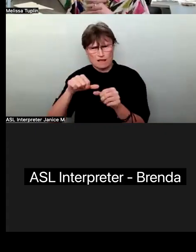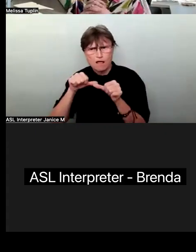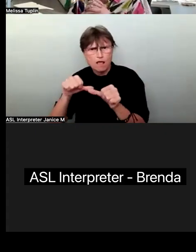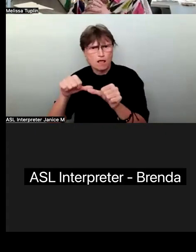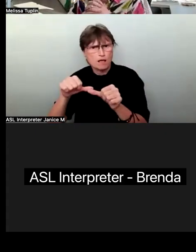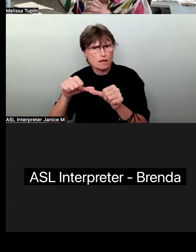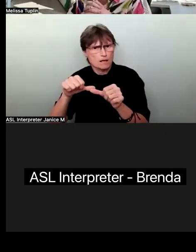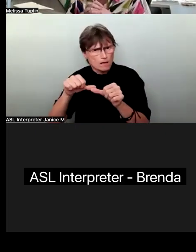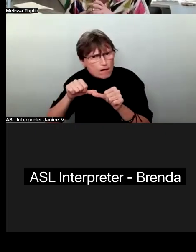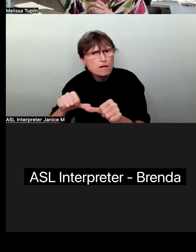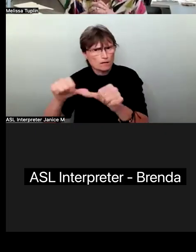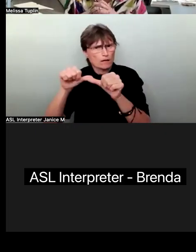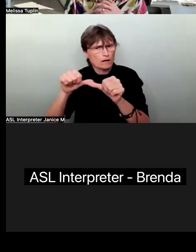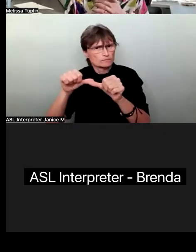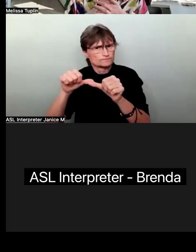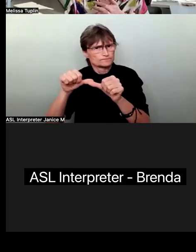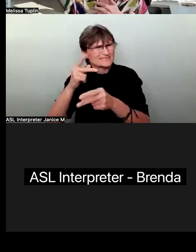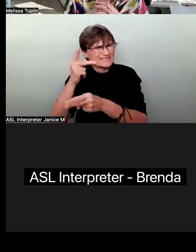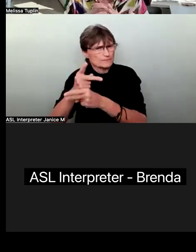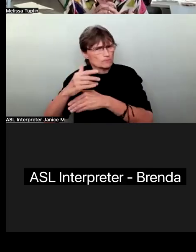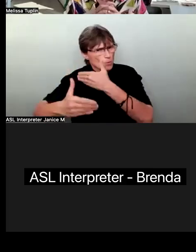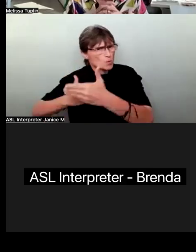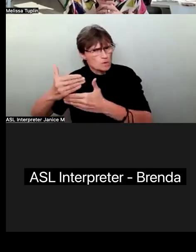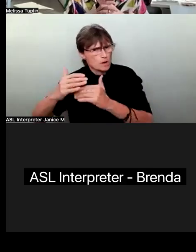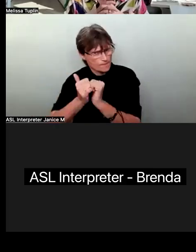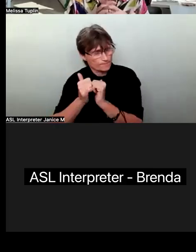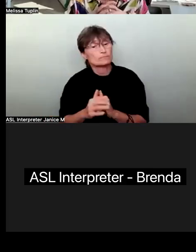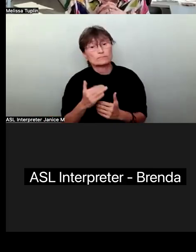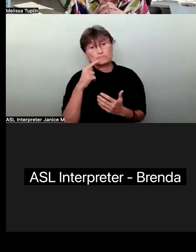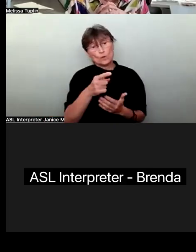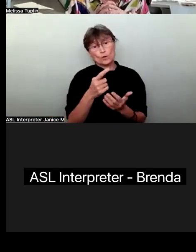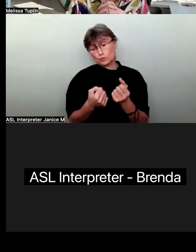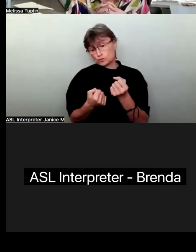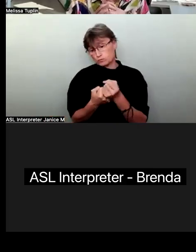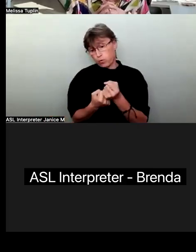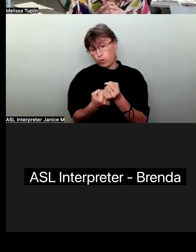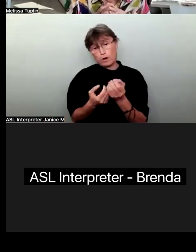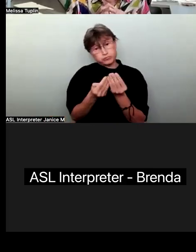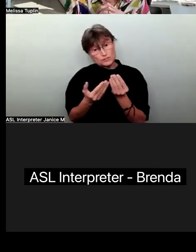If you are able to, the support materials are a great place to share links or copies of the